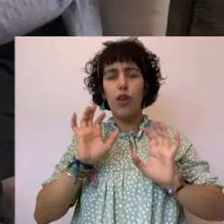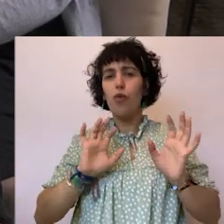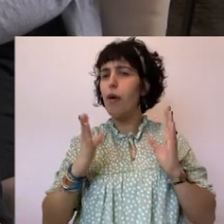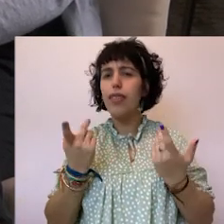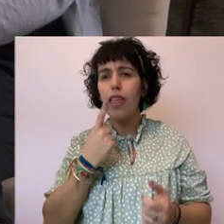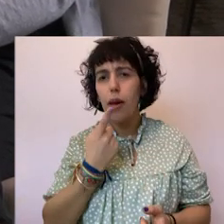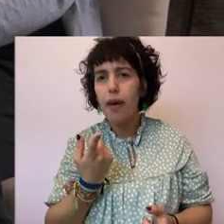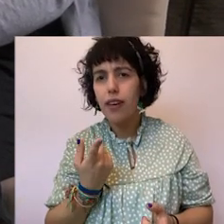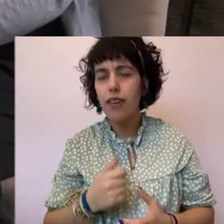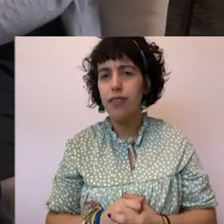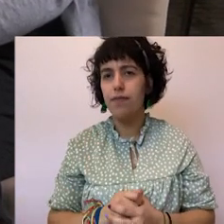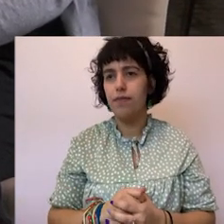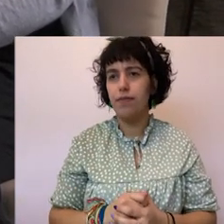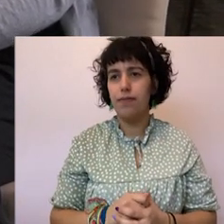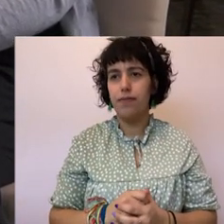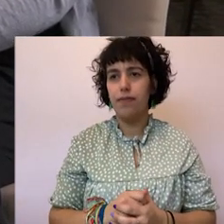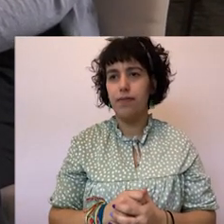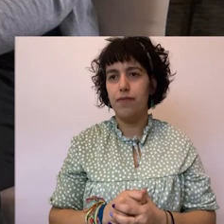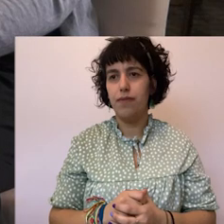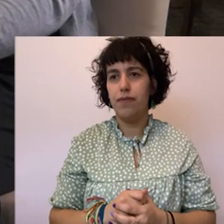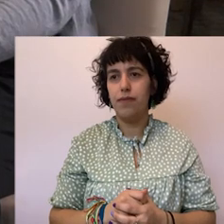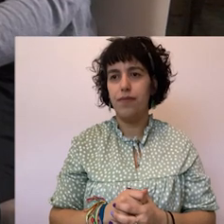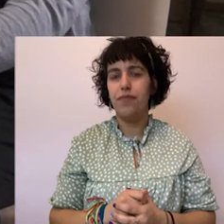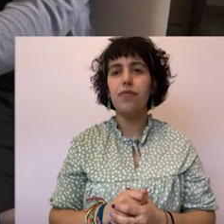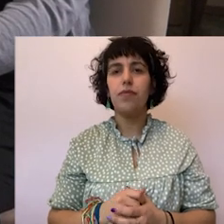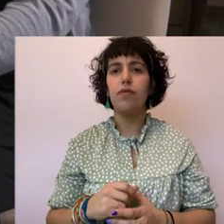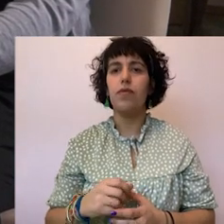What comes to your mind first when you hear this word?